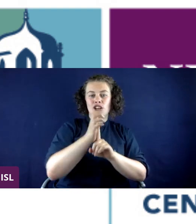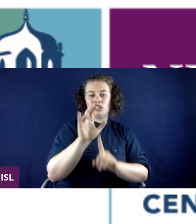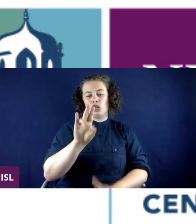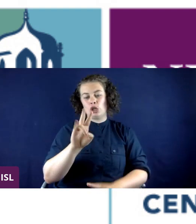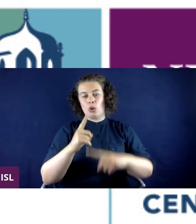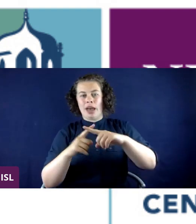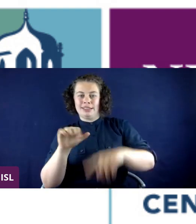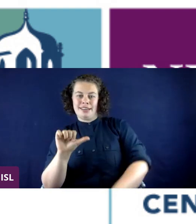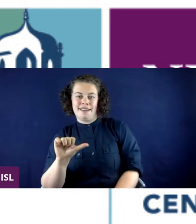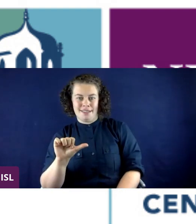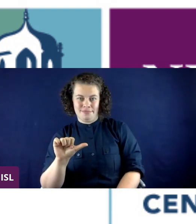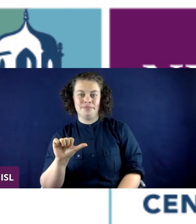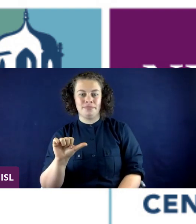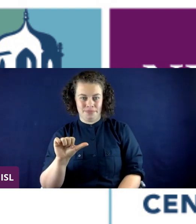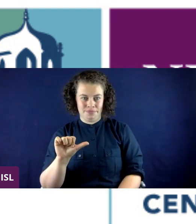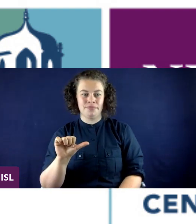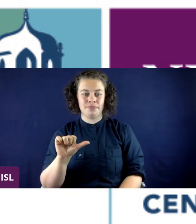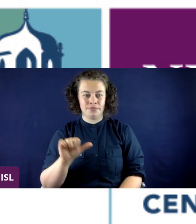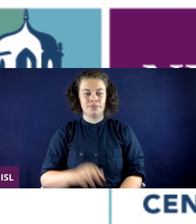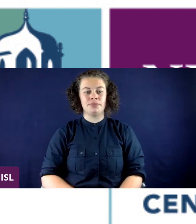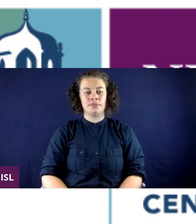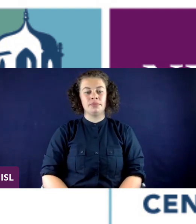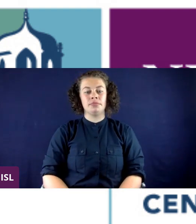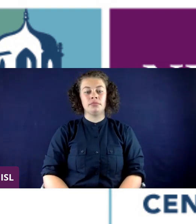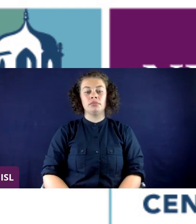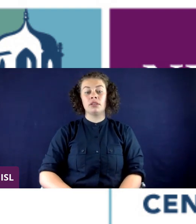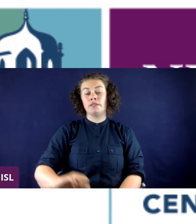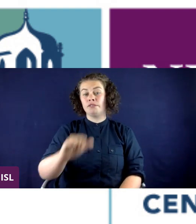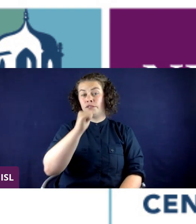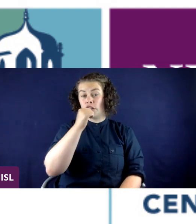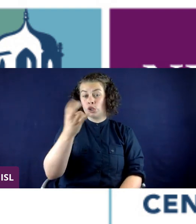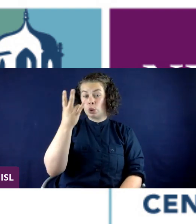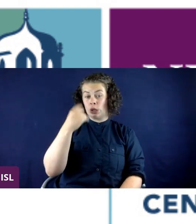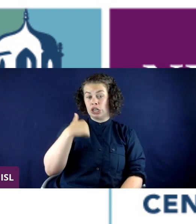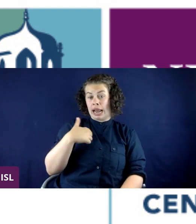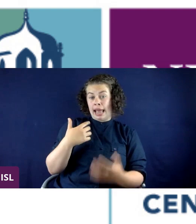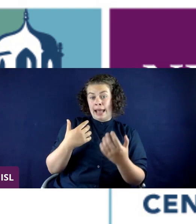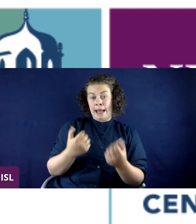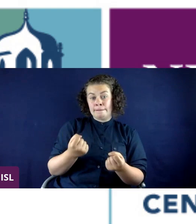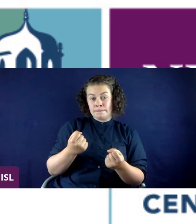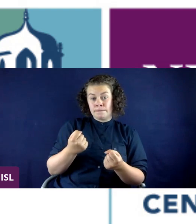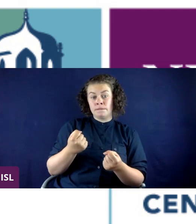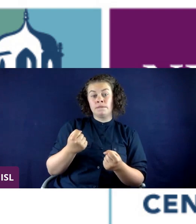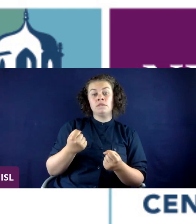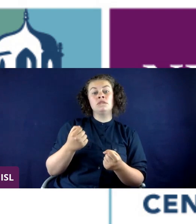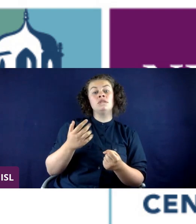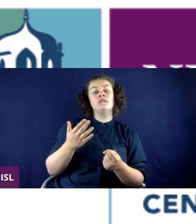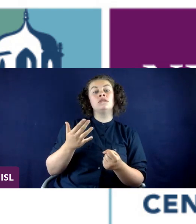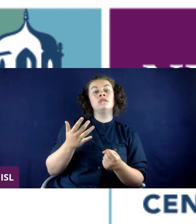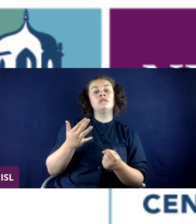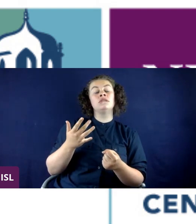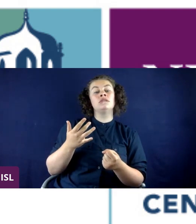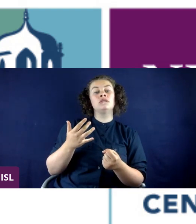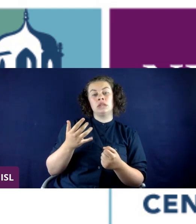So the first question I have here in our question and answer section of the webinar